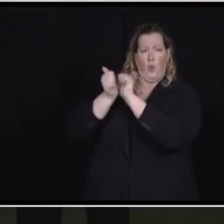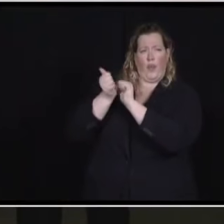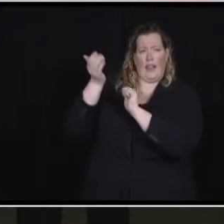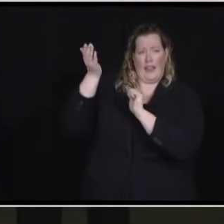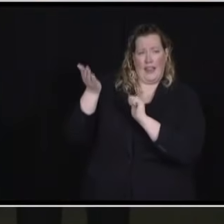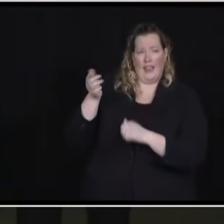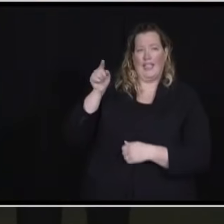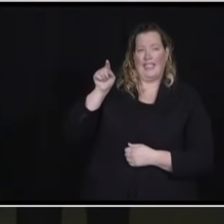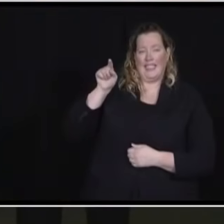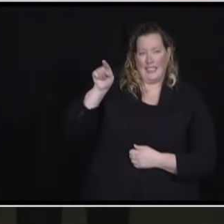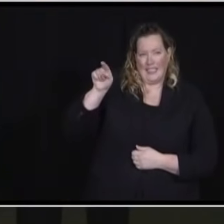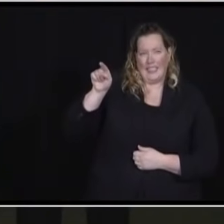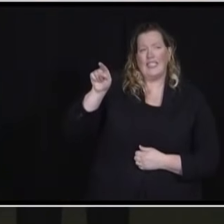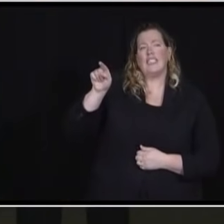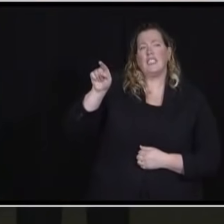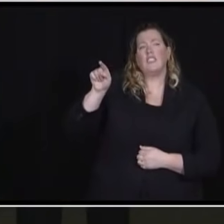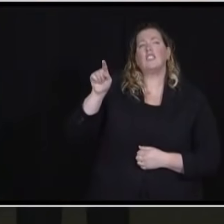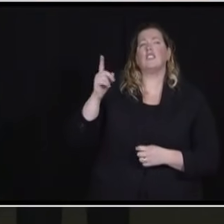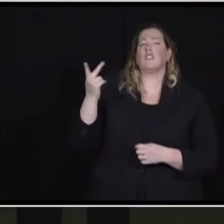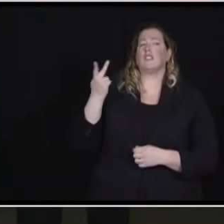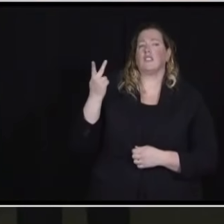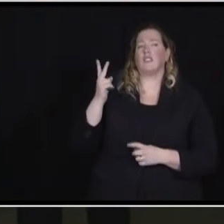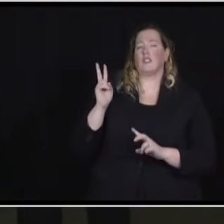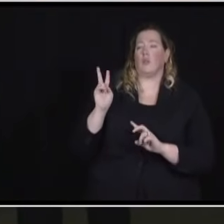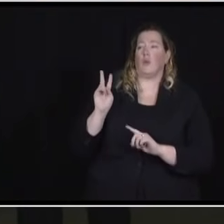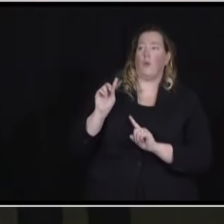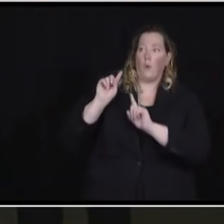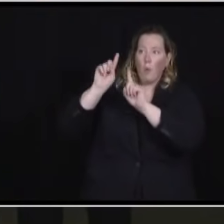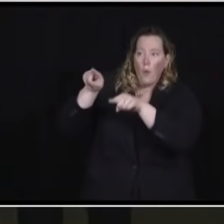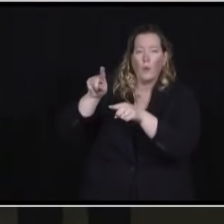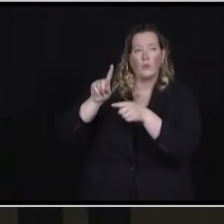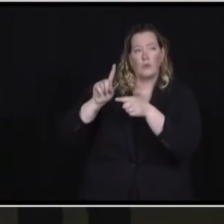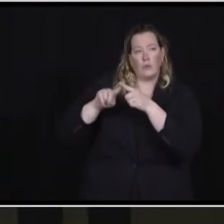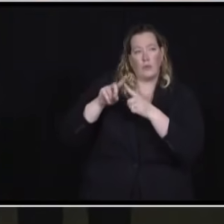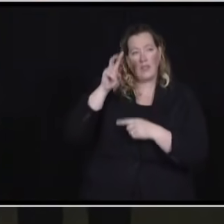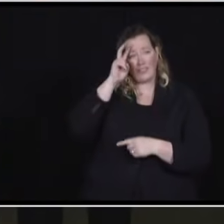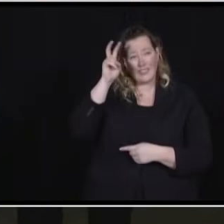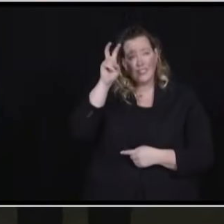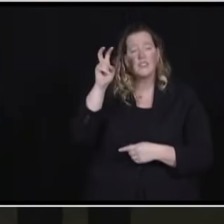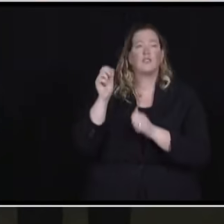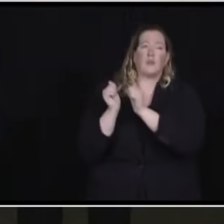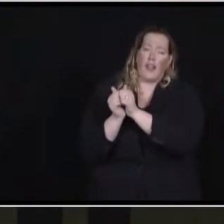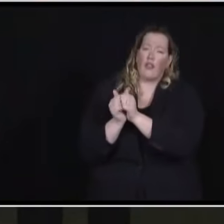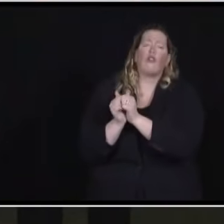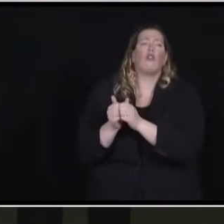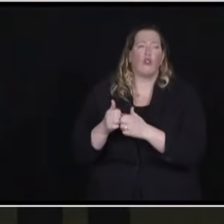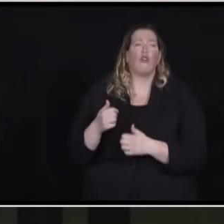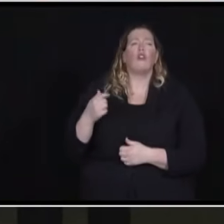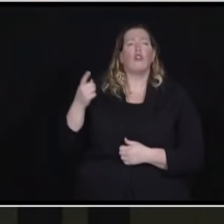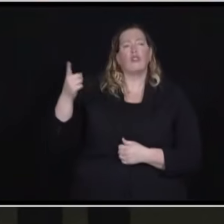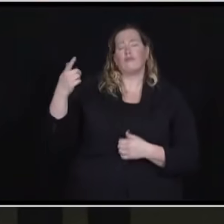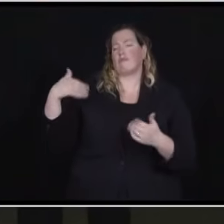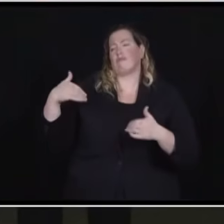for the Canadian brigade, which was part of the force, he is the most incredible leader that I can imagine